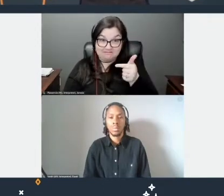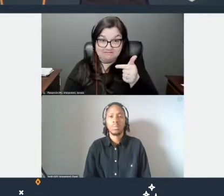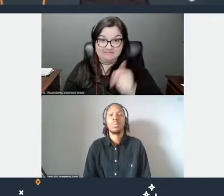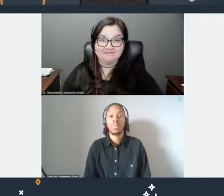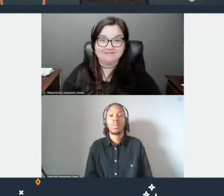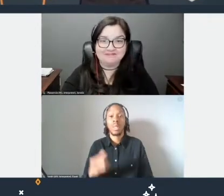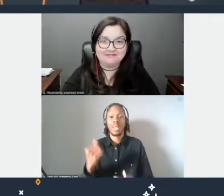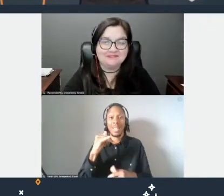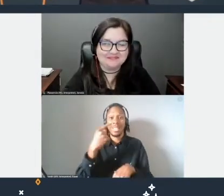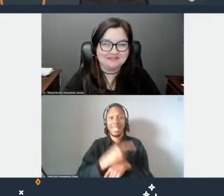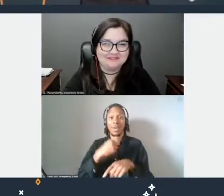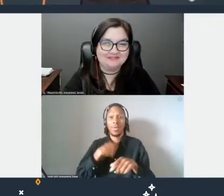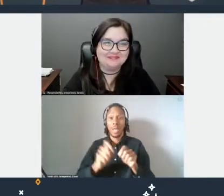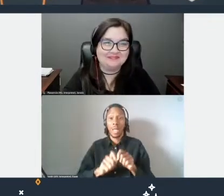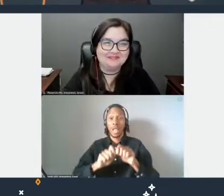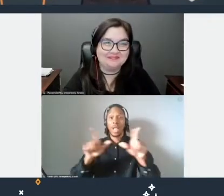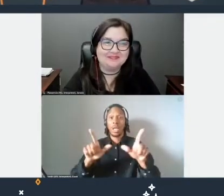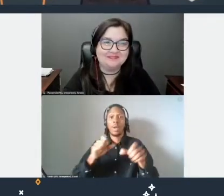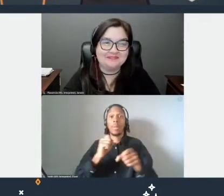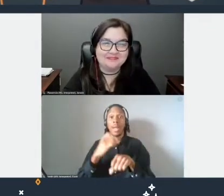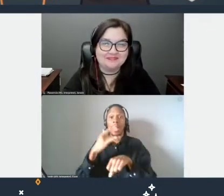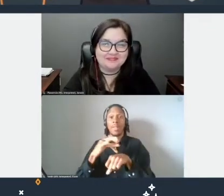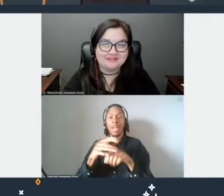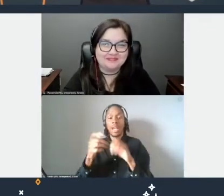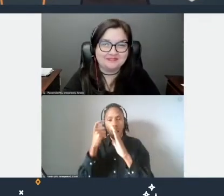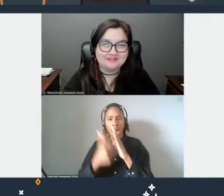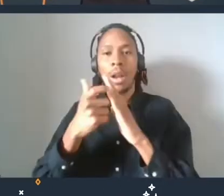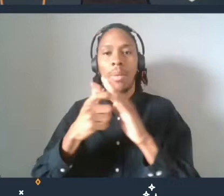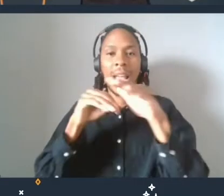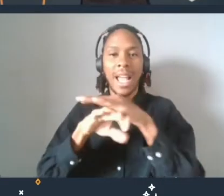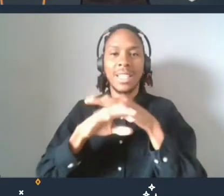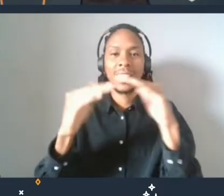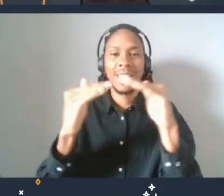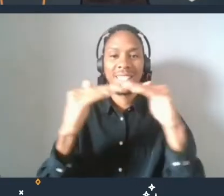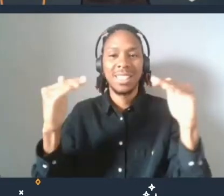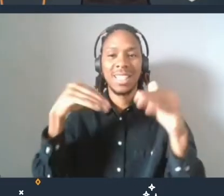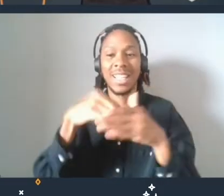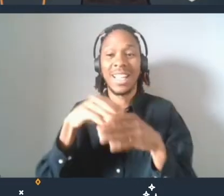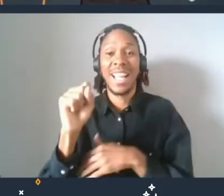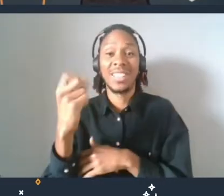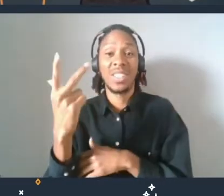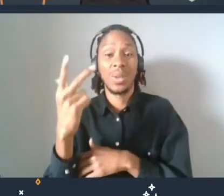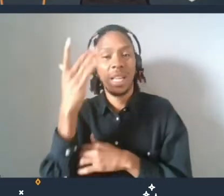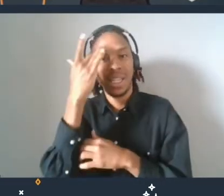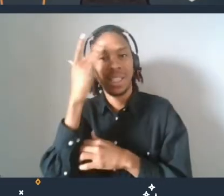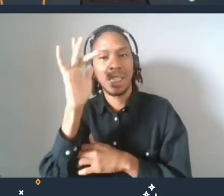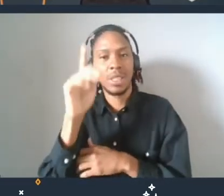we also made it available as an automatic access tier in S3 Intelligent-Tiering for that data that had that unknown